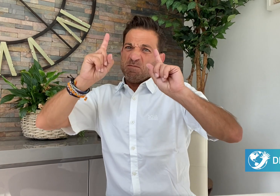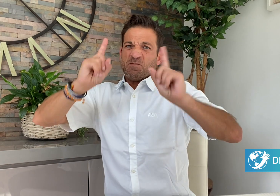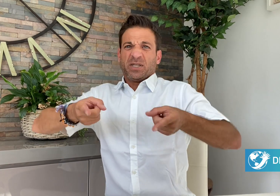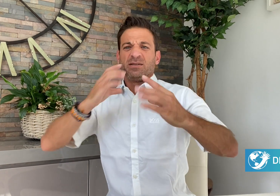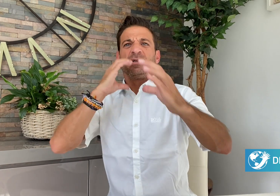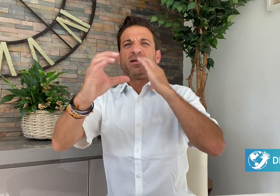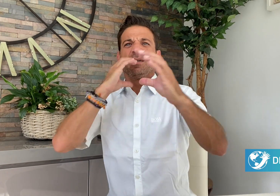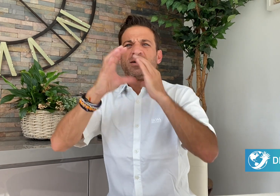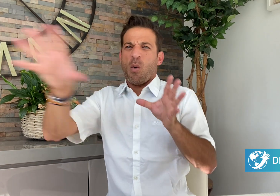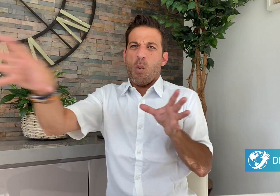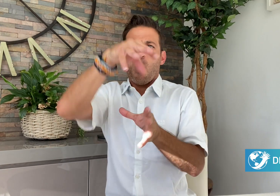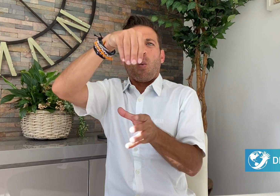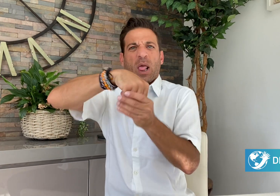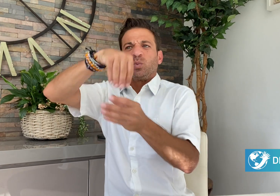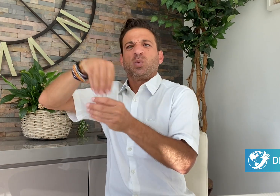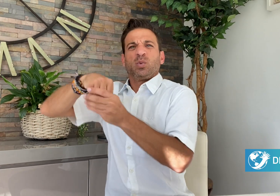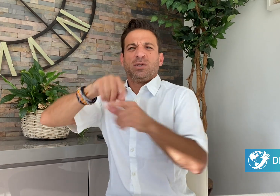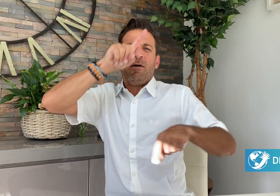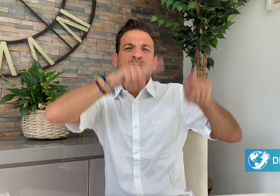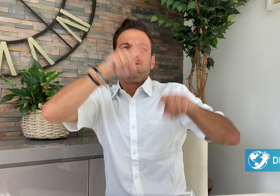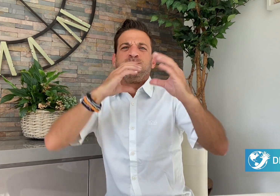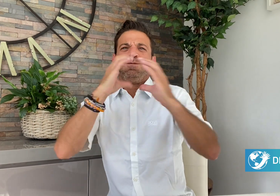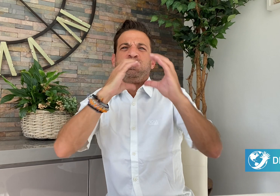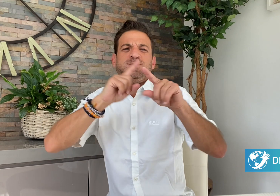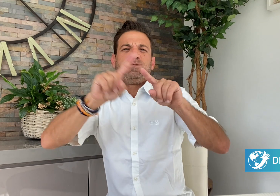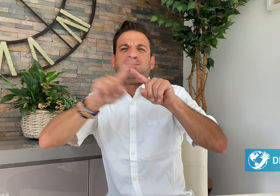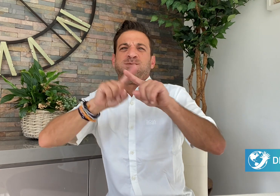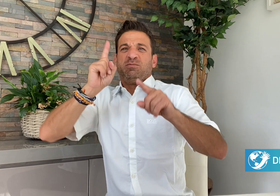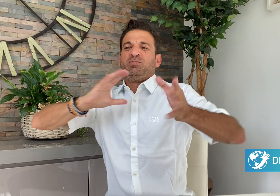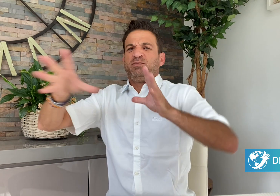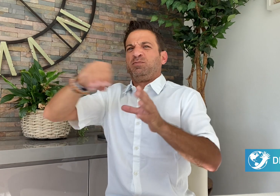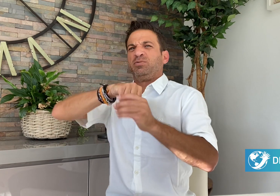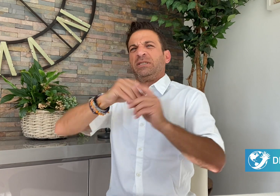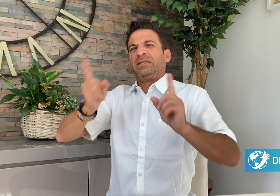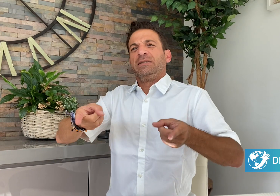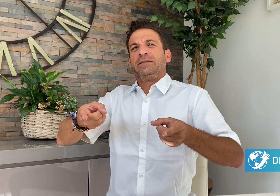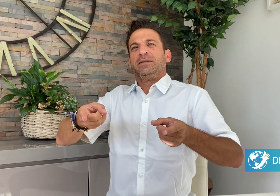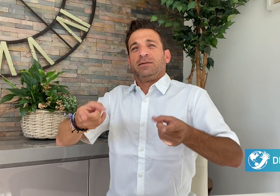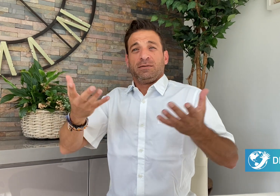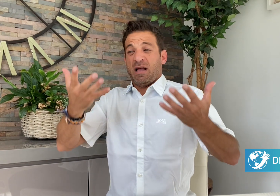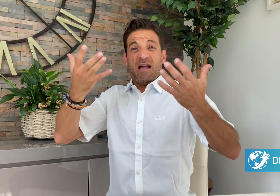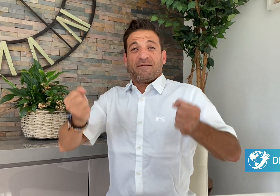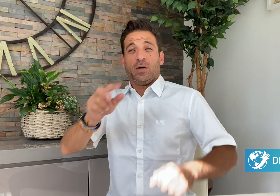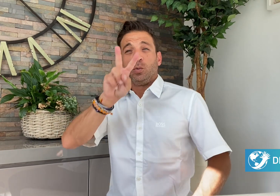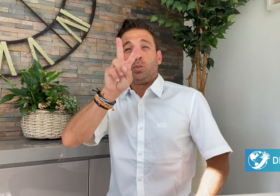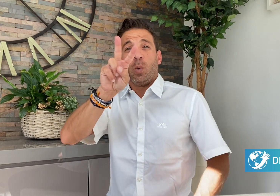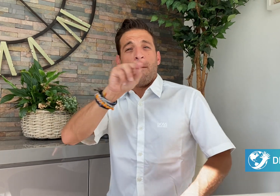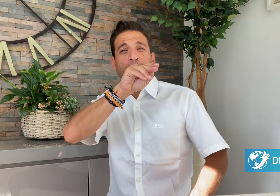of inclusivity through all forms of communication. There are